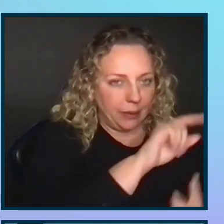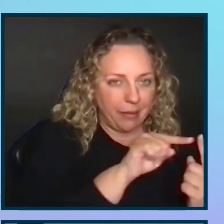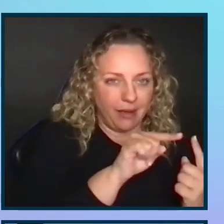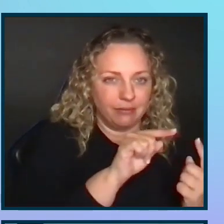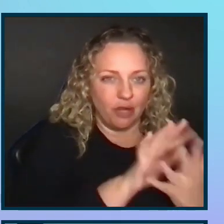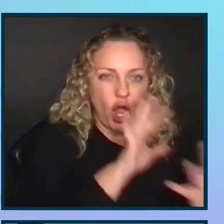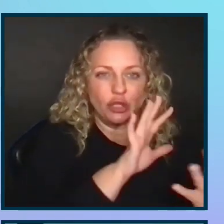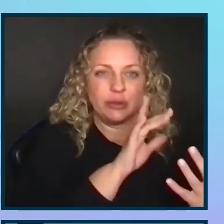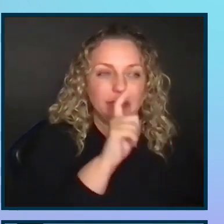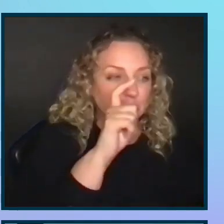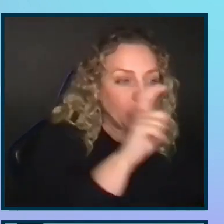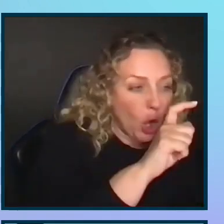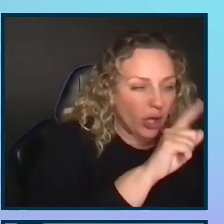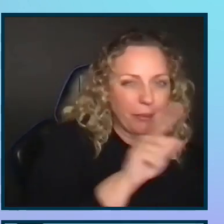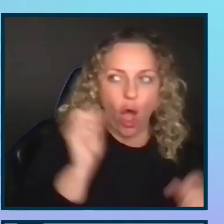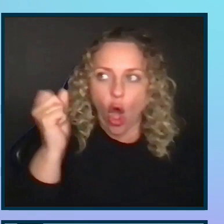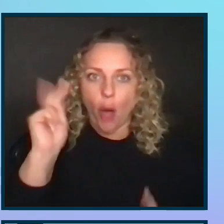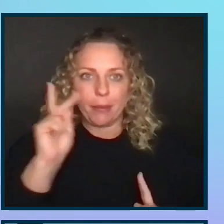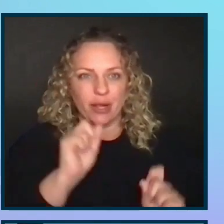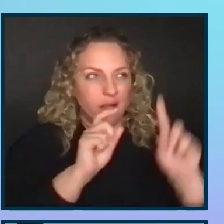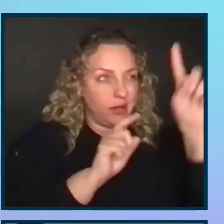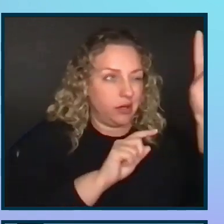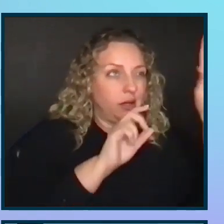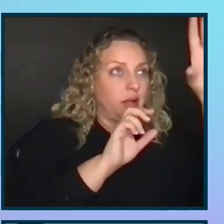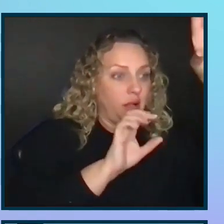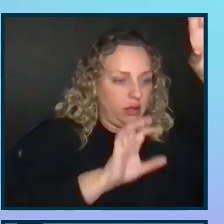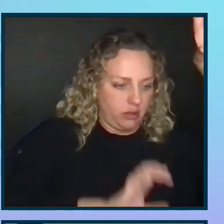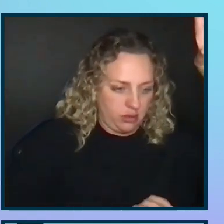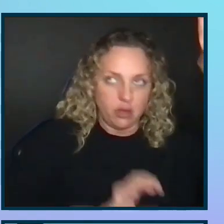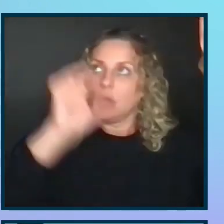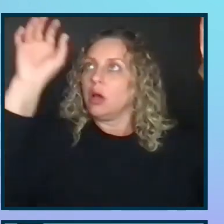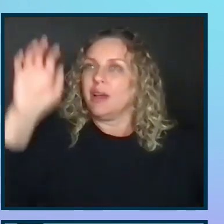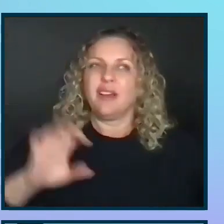It can be harder for all users to locate. So we really wanted to balance the idea of negative space,